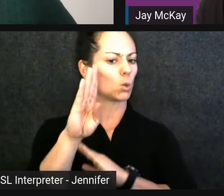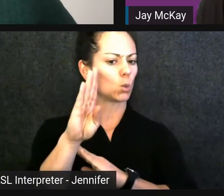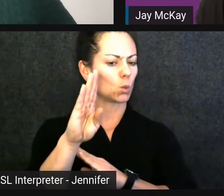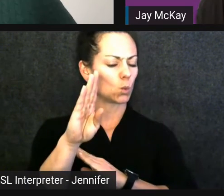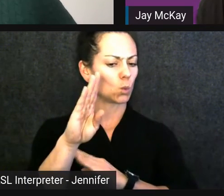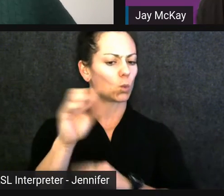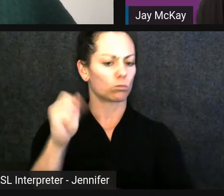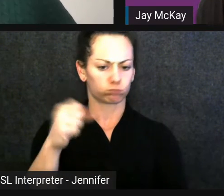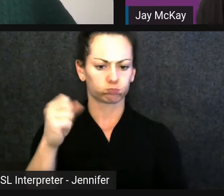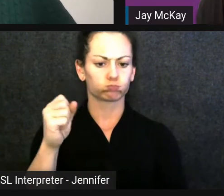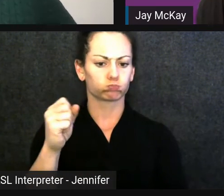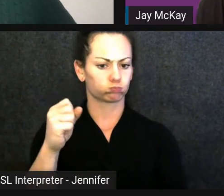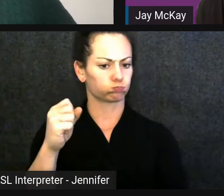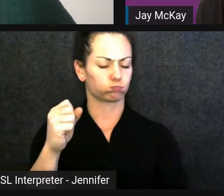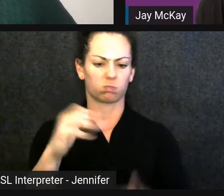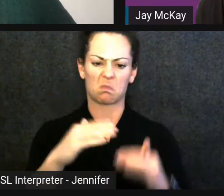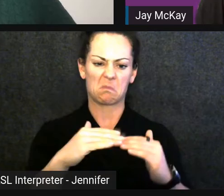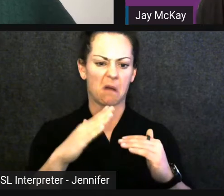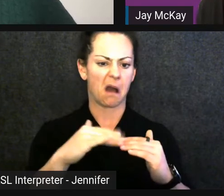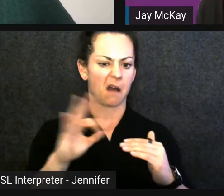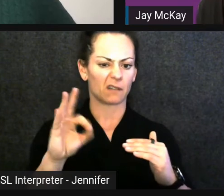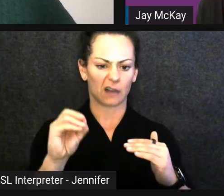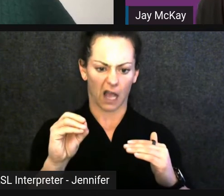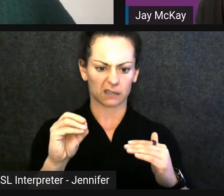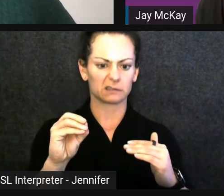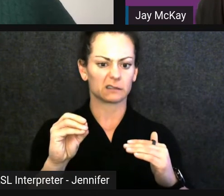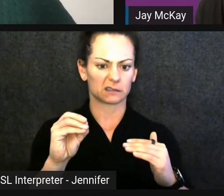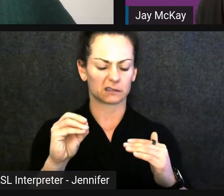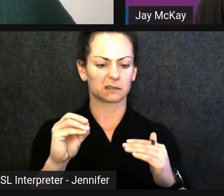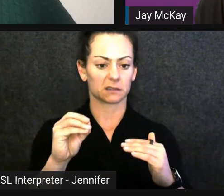like above 90 on most of the accessibility checkers,